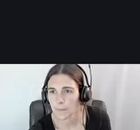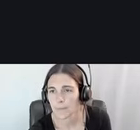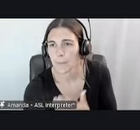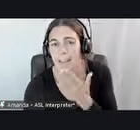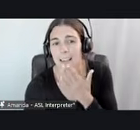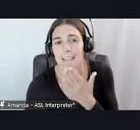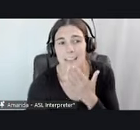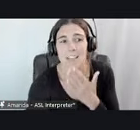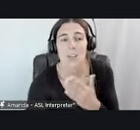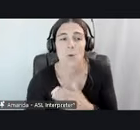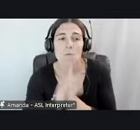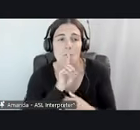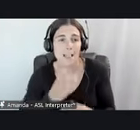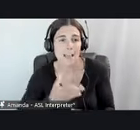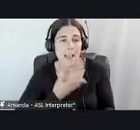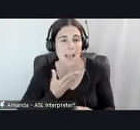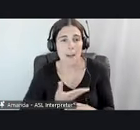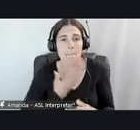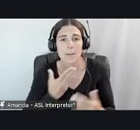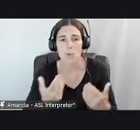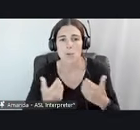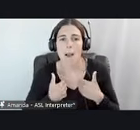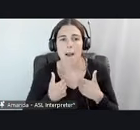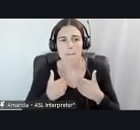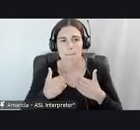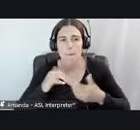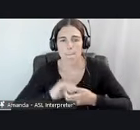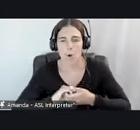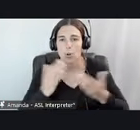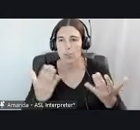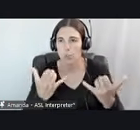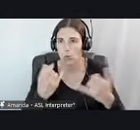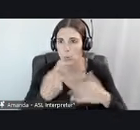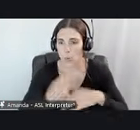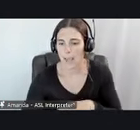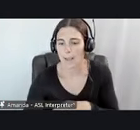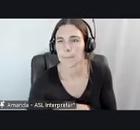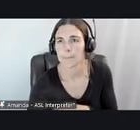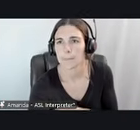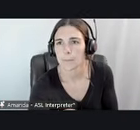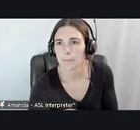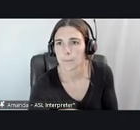have our roots hub partners with us today. Let me start though by introduc introducing you to